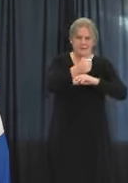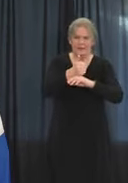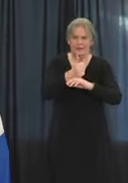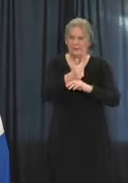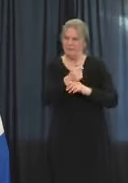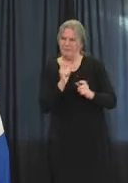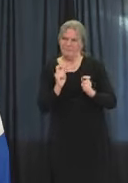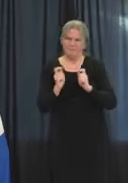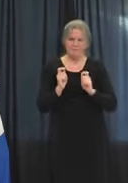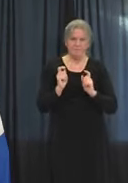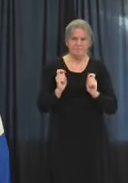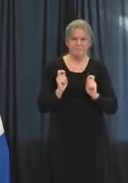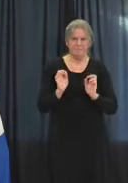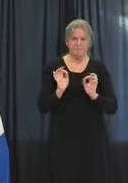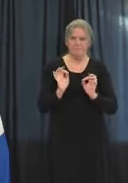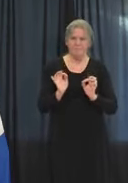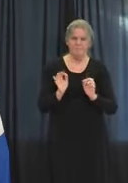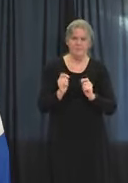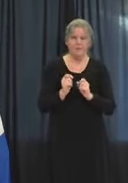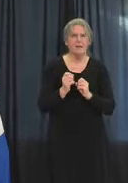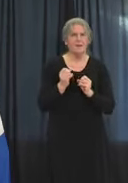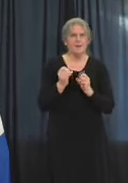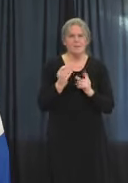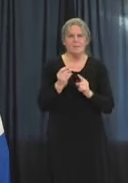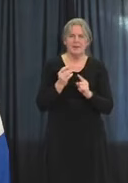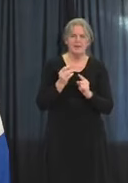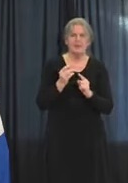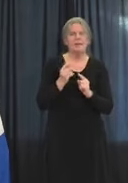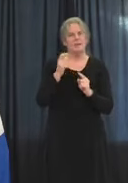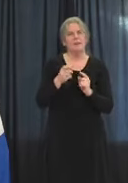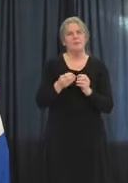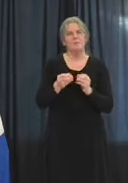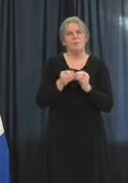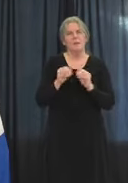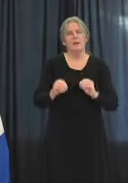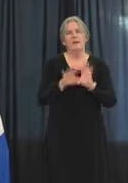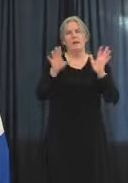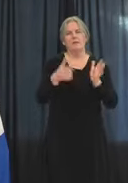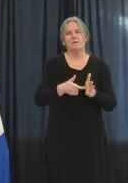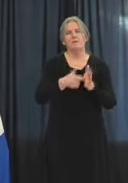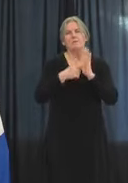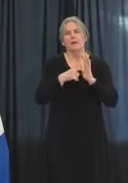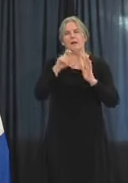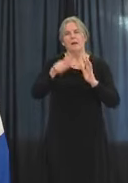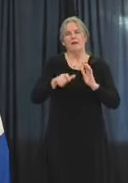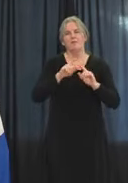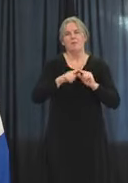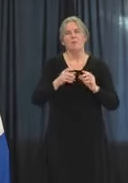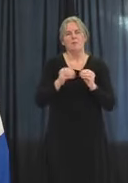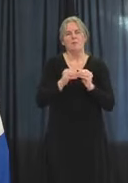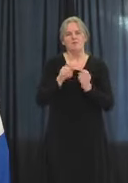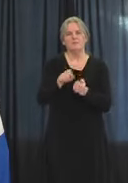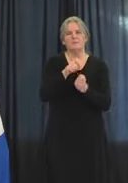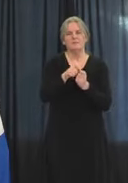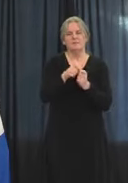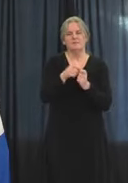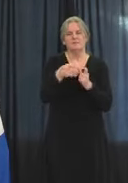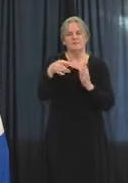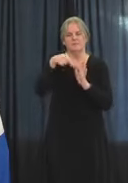where we are now and tighten the loose ends. I know there are many, and many clarifications of operational details well still common.